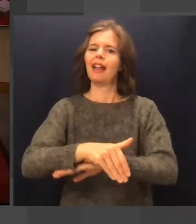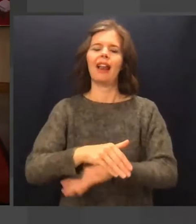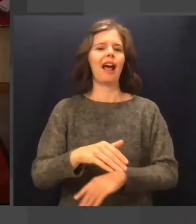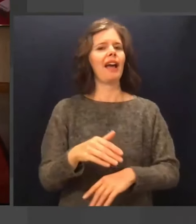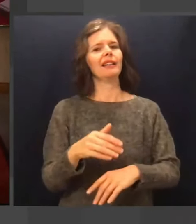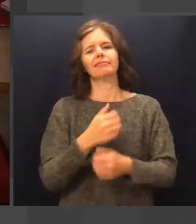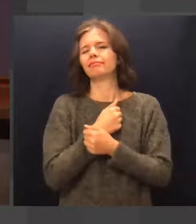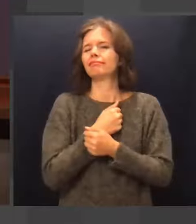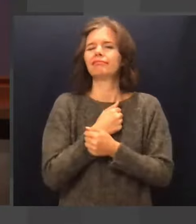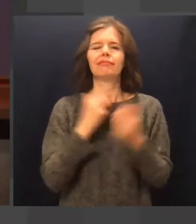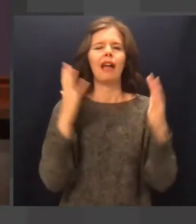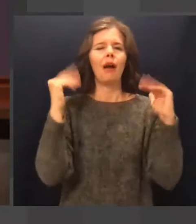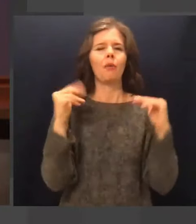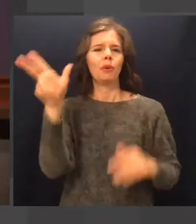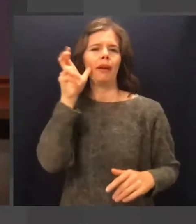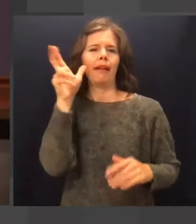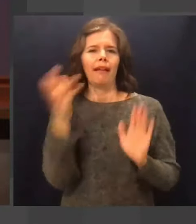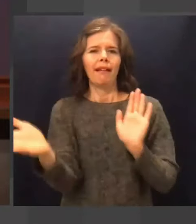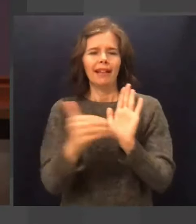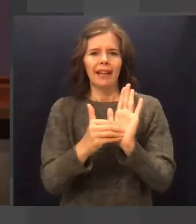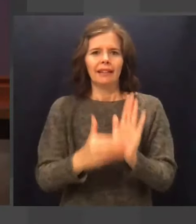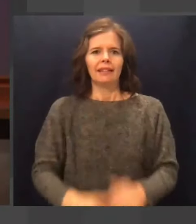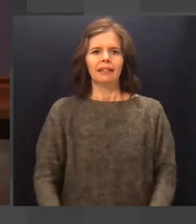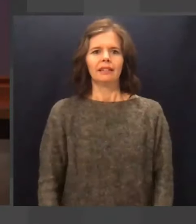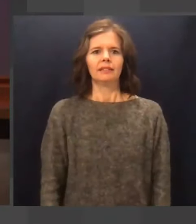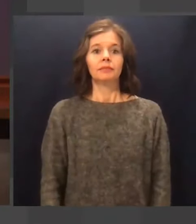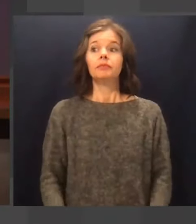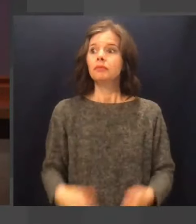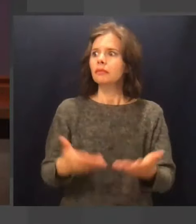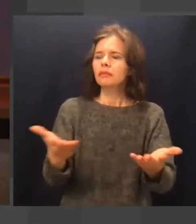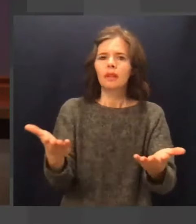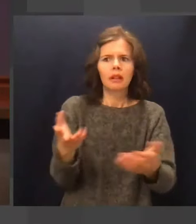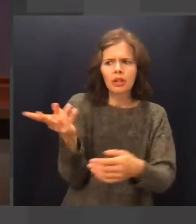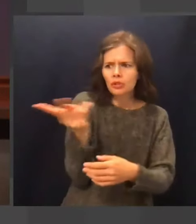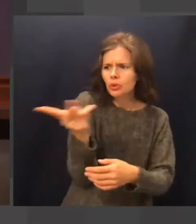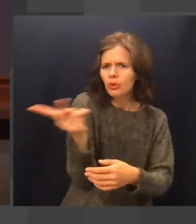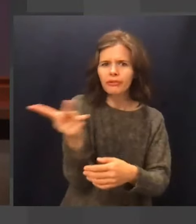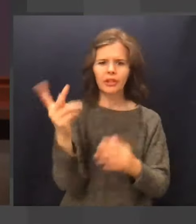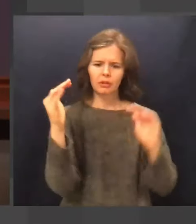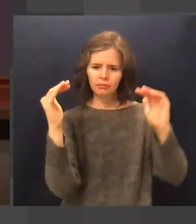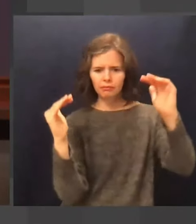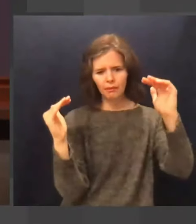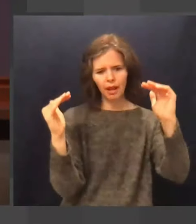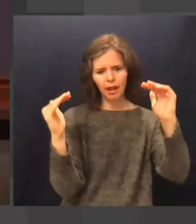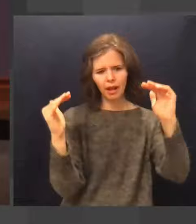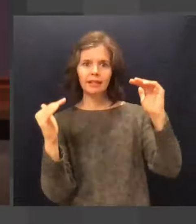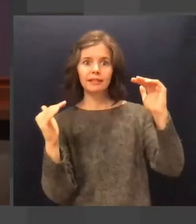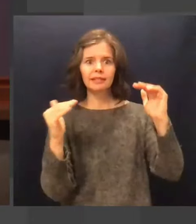NIGHT IN MINECRAFT. BUT YOU BALANCE THE LOOK OF IT.